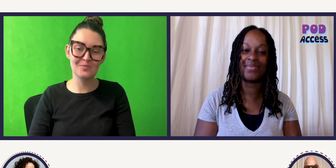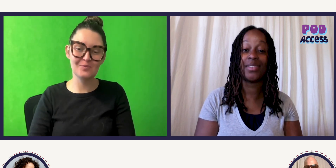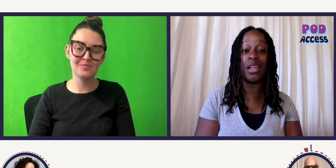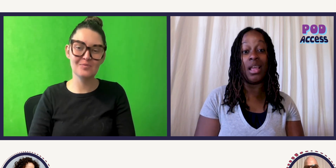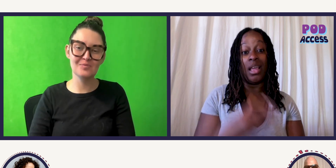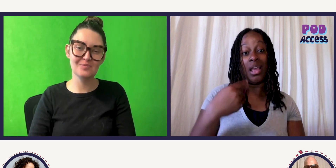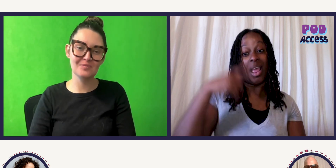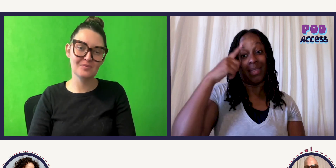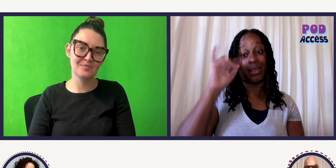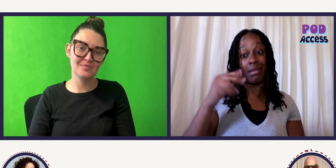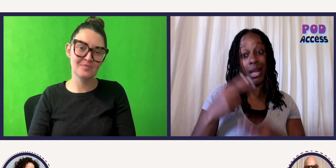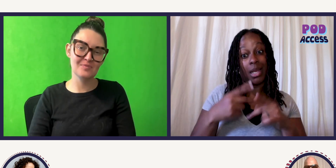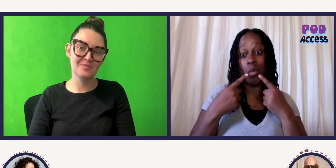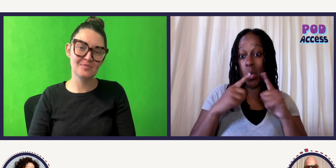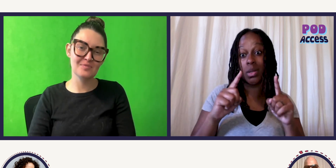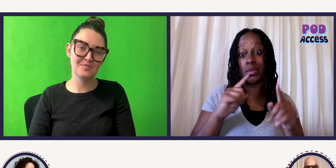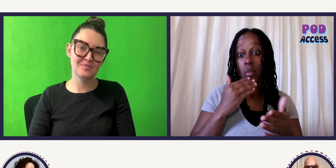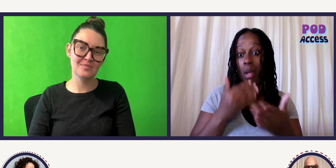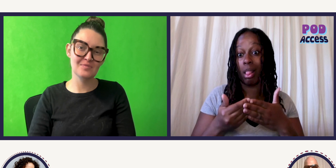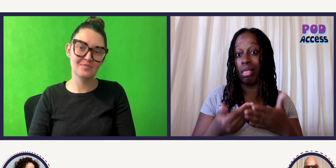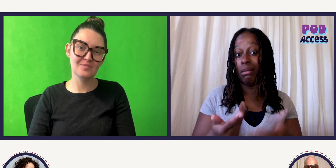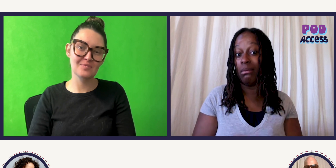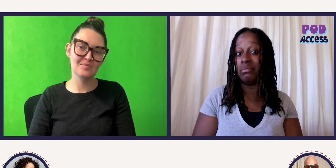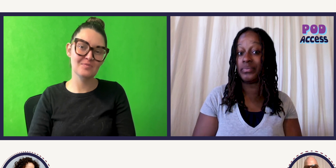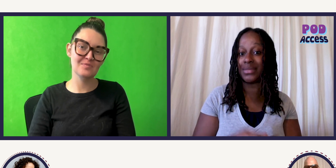And I think the name works well, especially with your tagline: